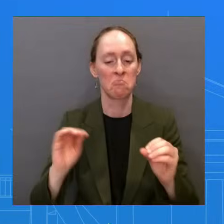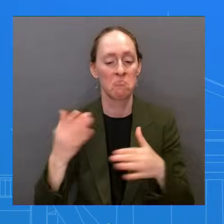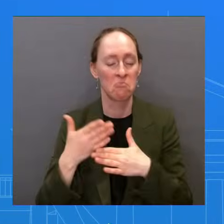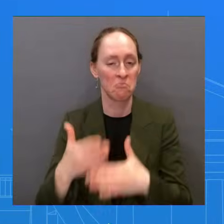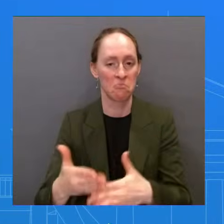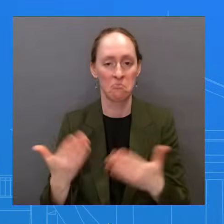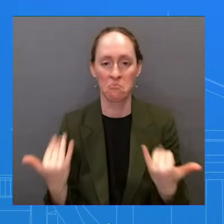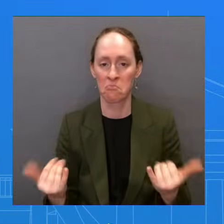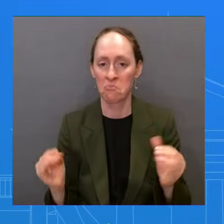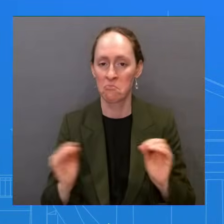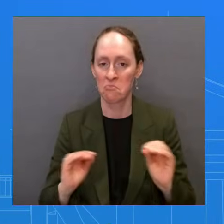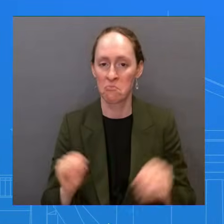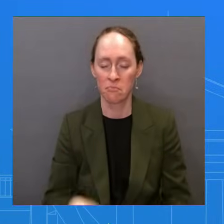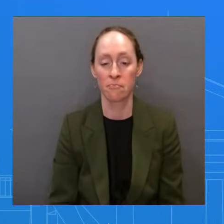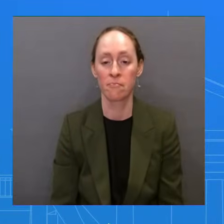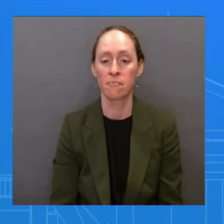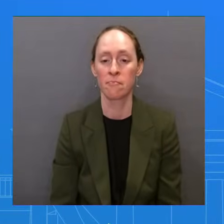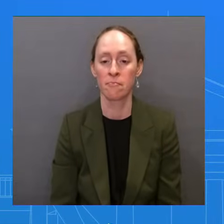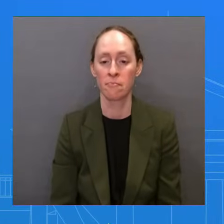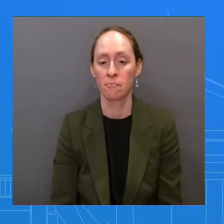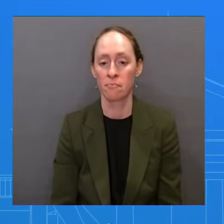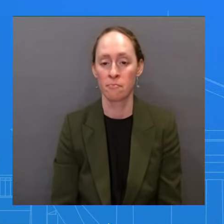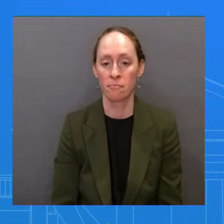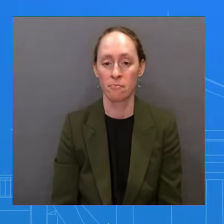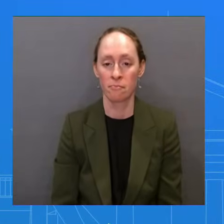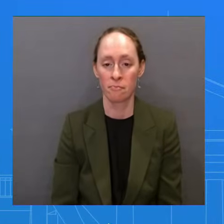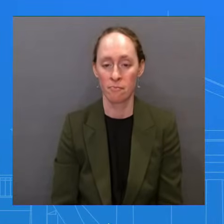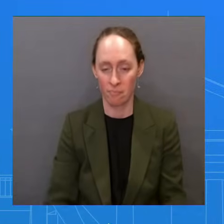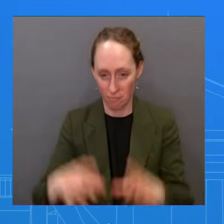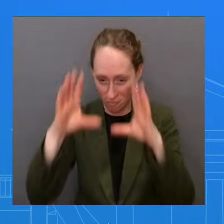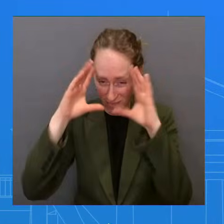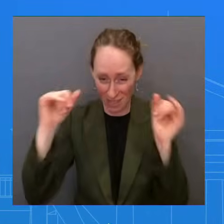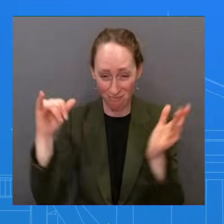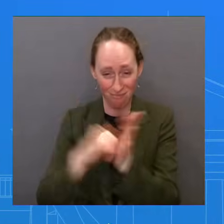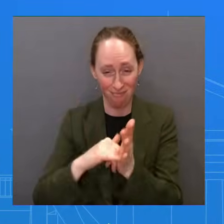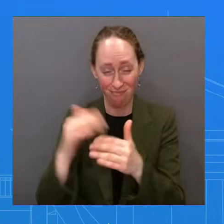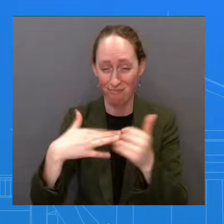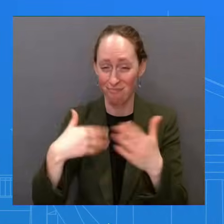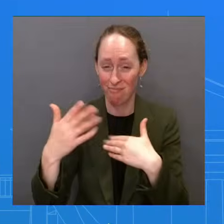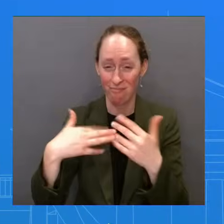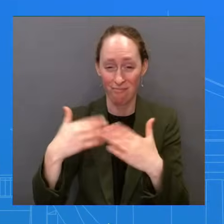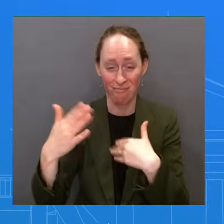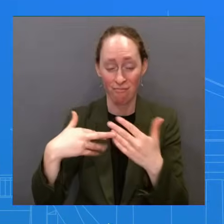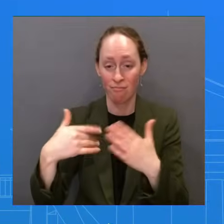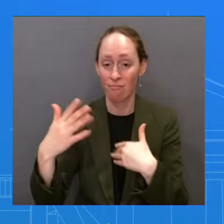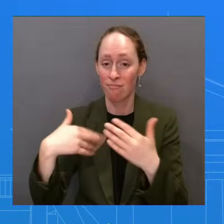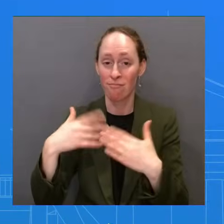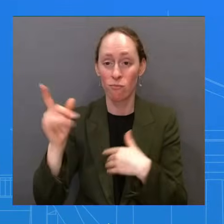And the economy -- as it relates to the American economy, that is always a priority -- a top priority for him.